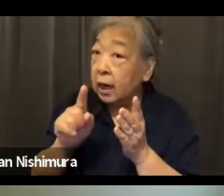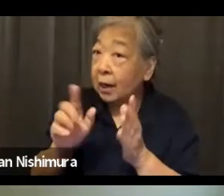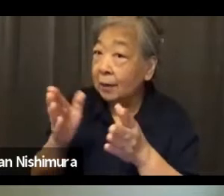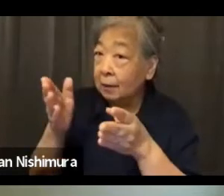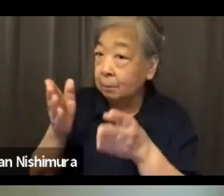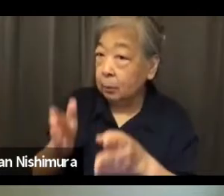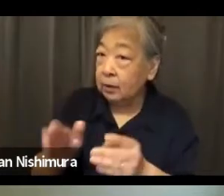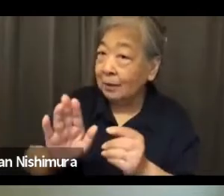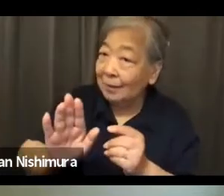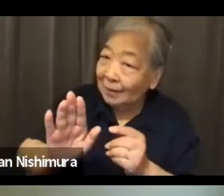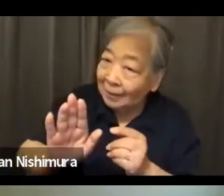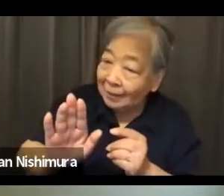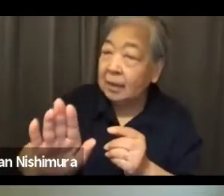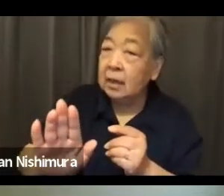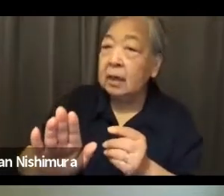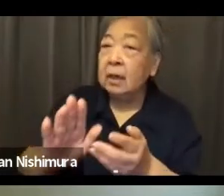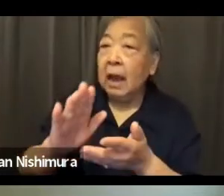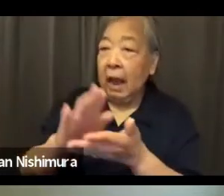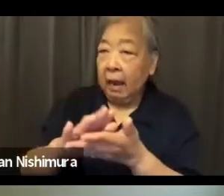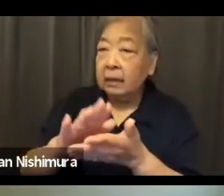academic pursuits.